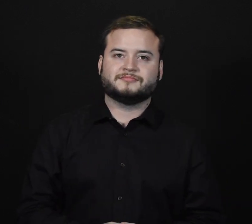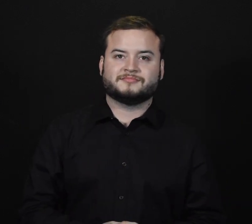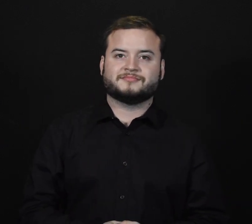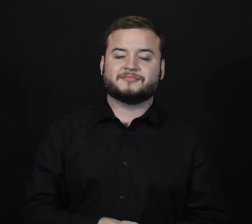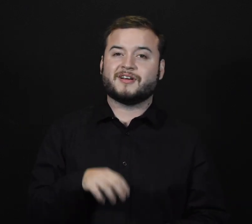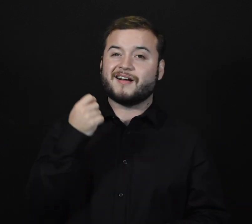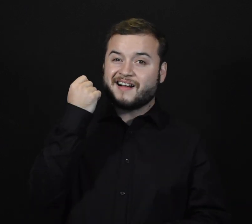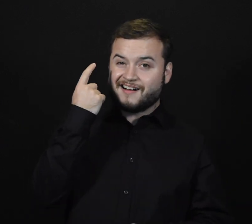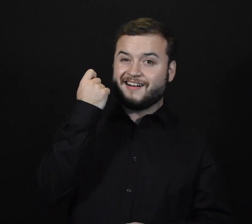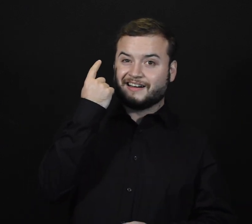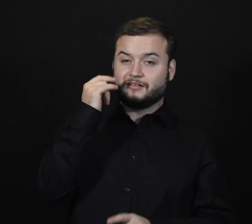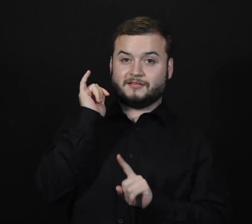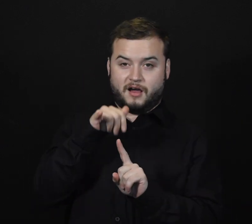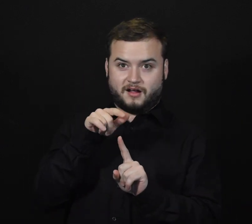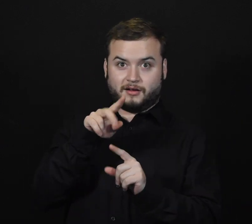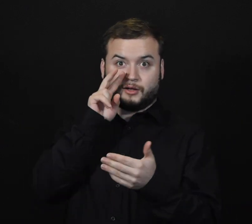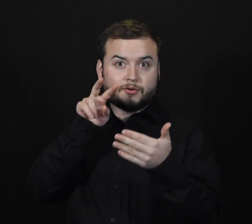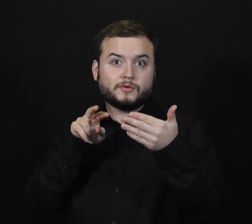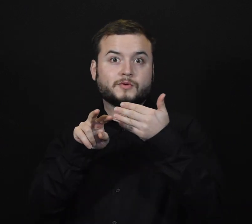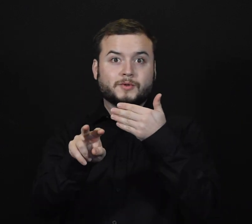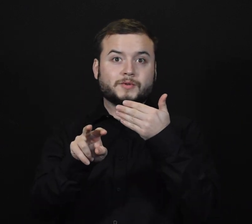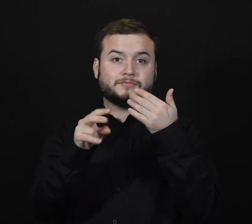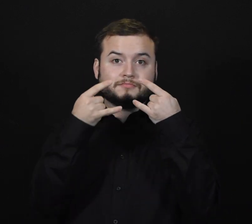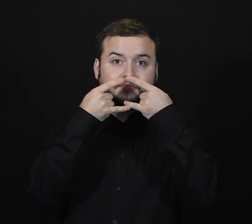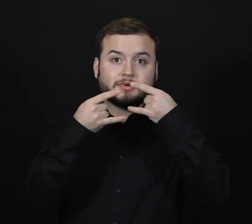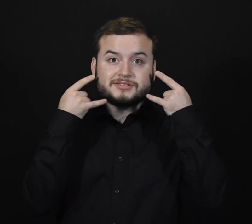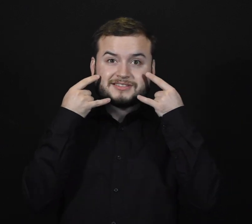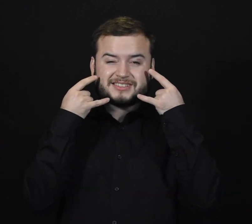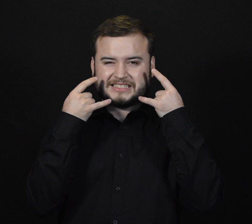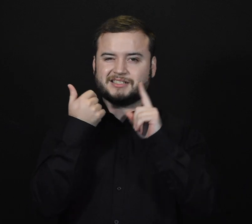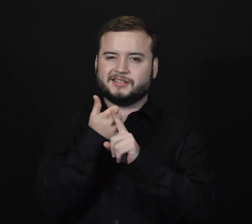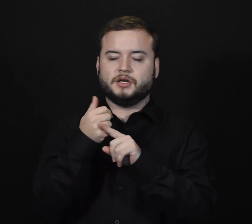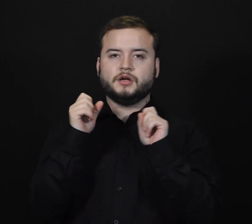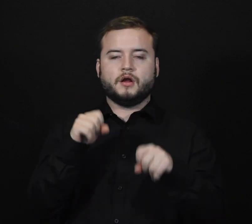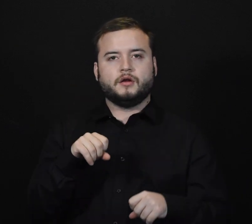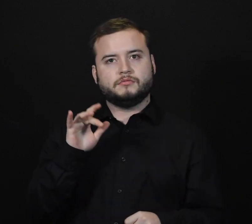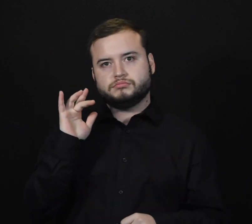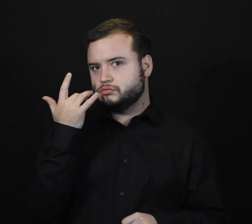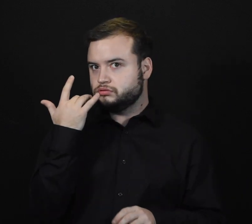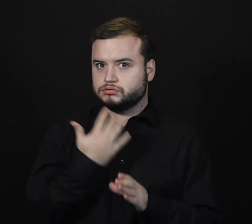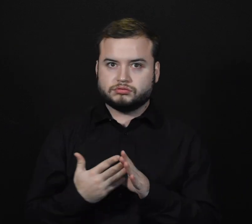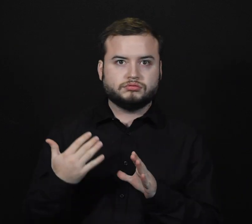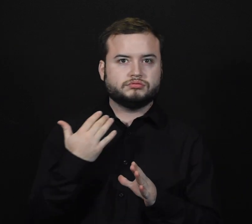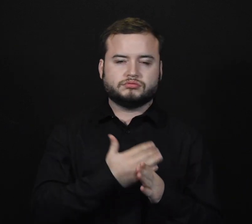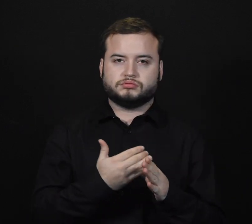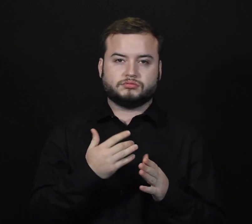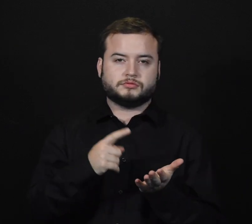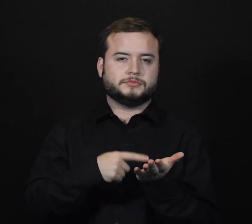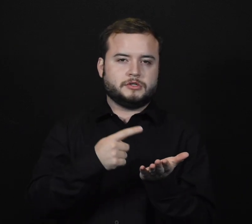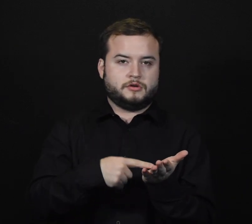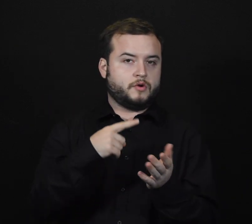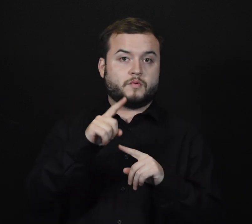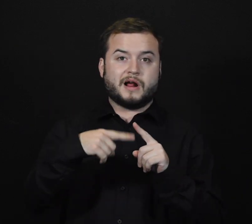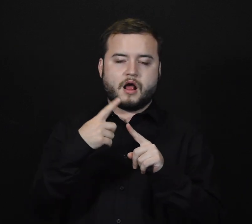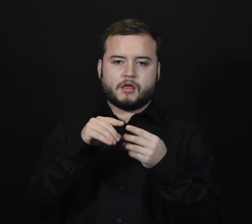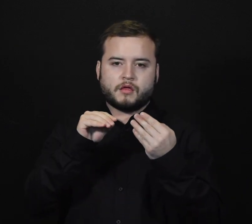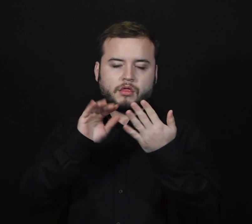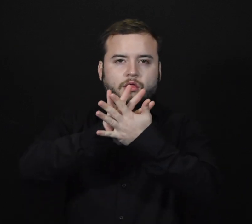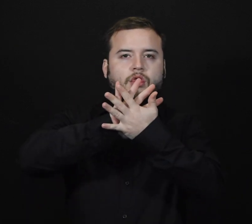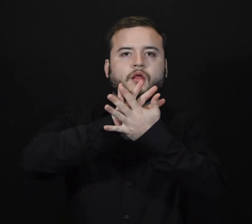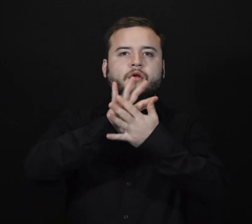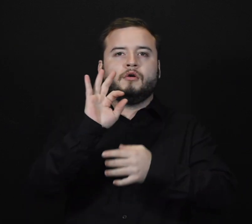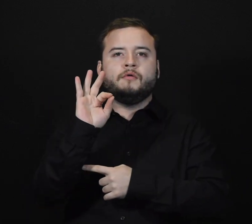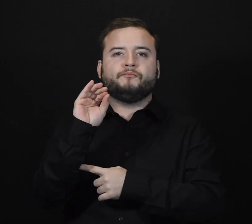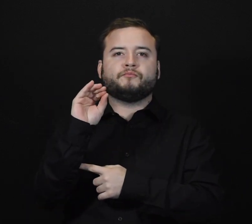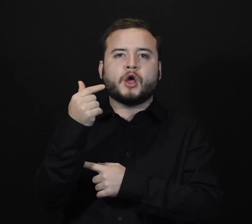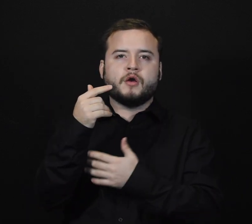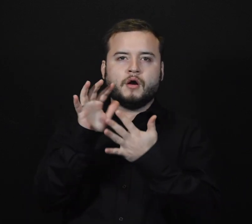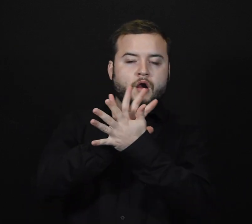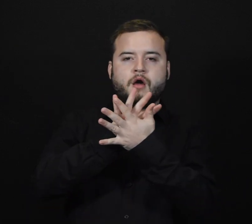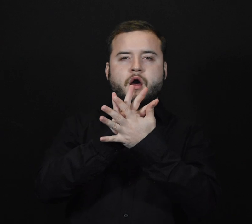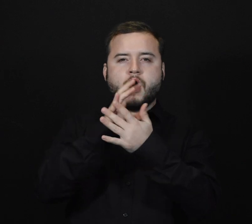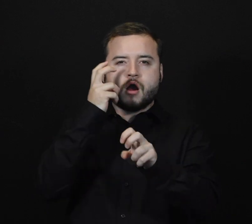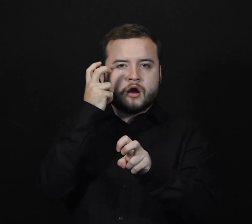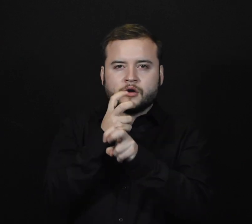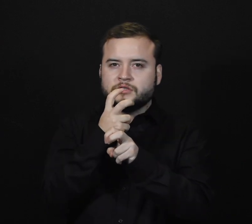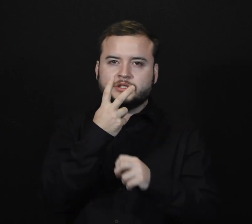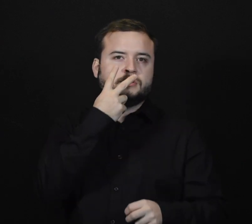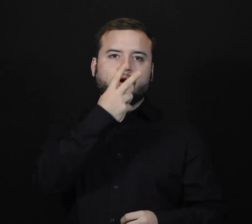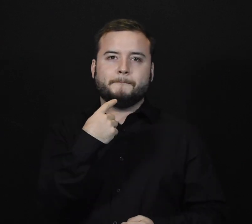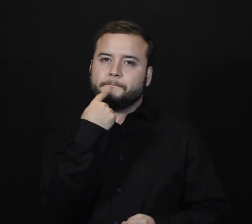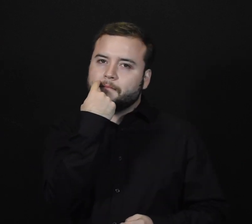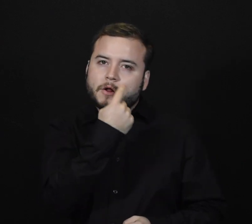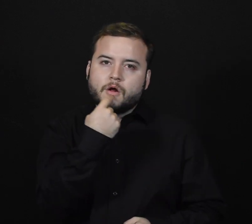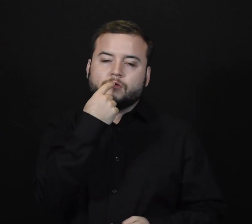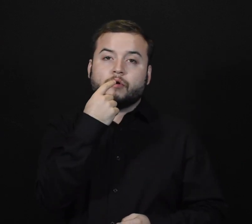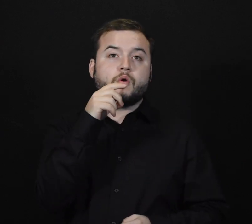However, these transparent masks can be annoying sometimes when they fog up, making it difficult to see the mouth,